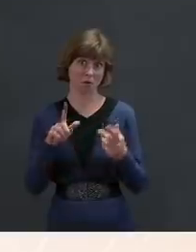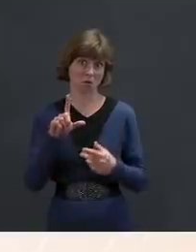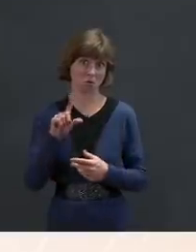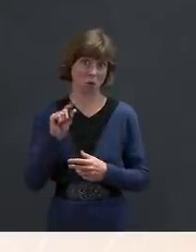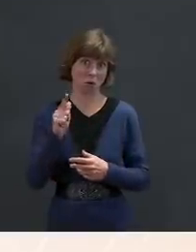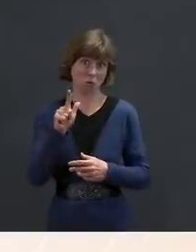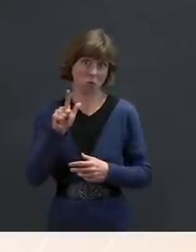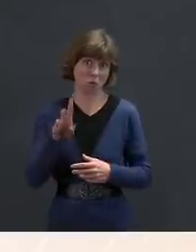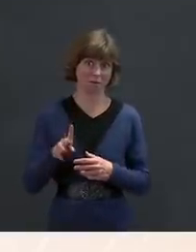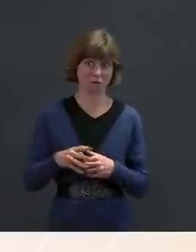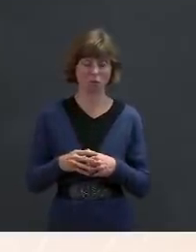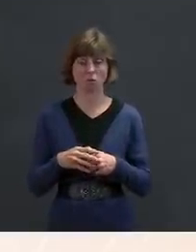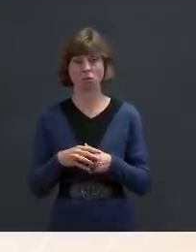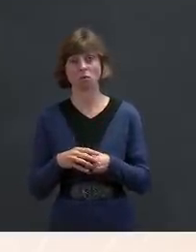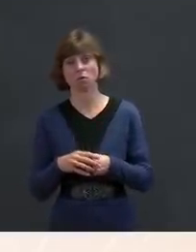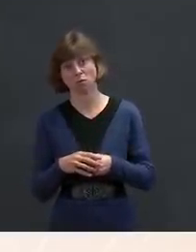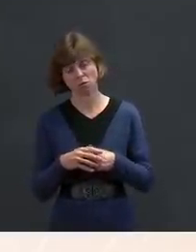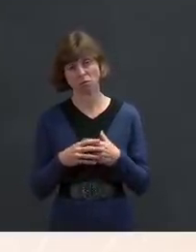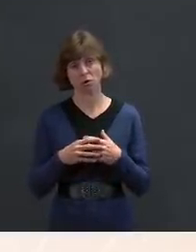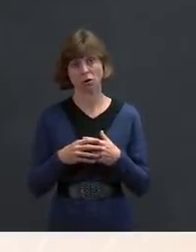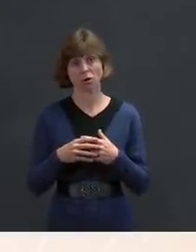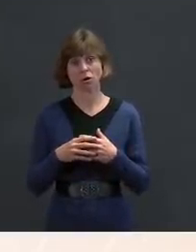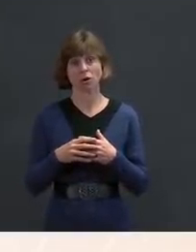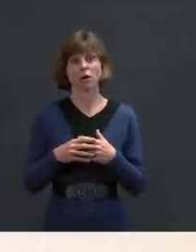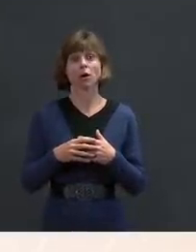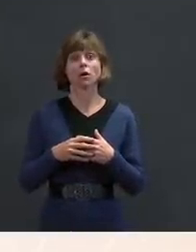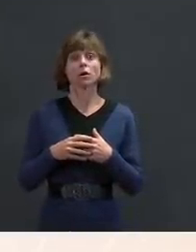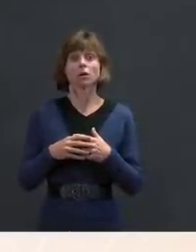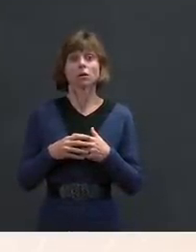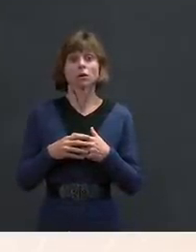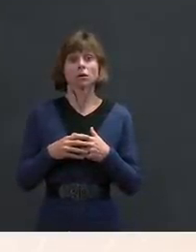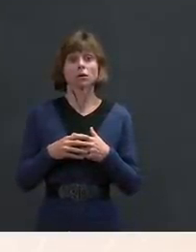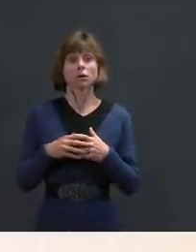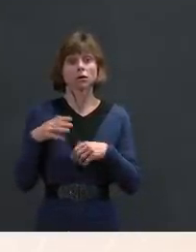You said the White House is not paying attention to President Trump -- former President Trump,